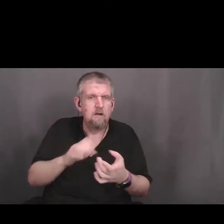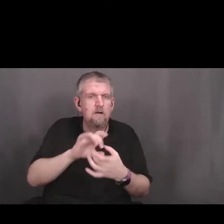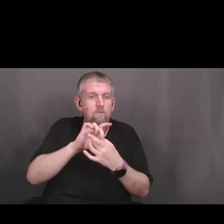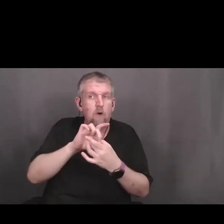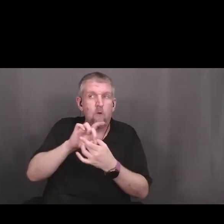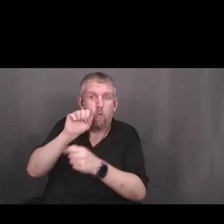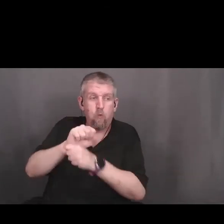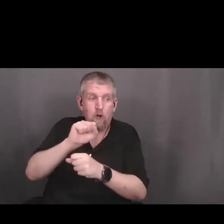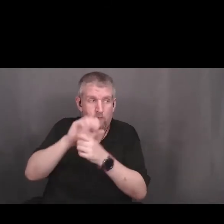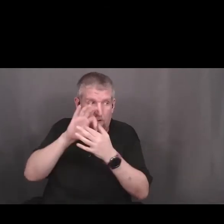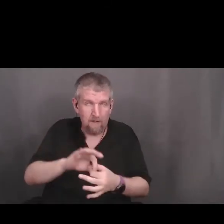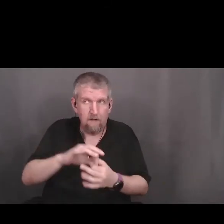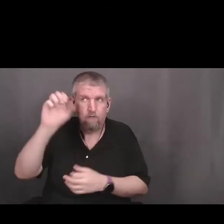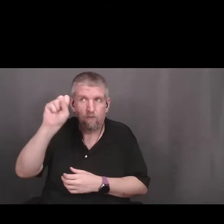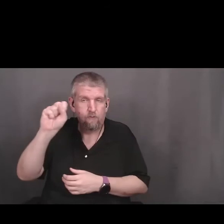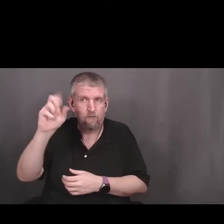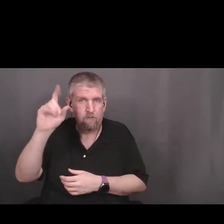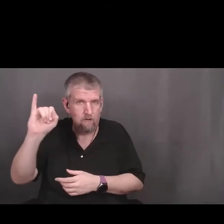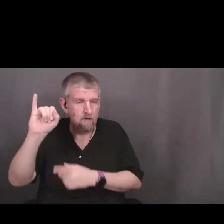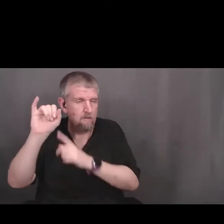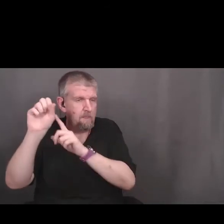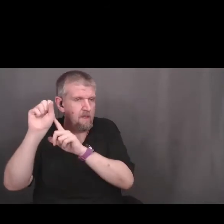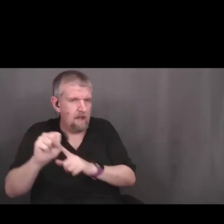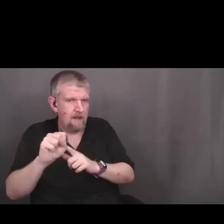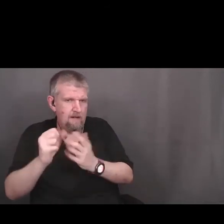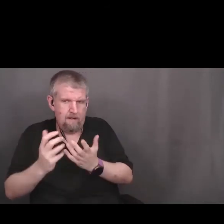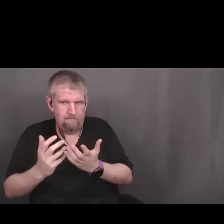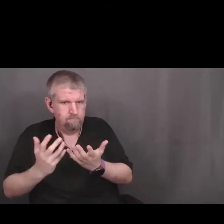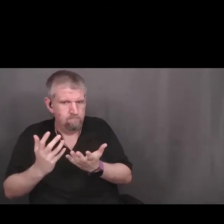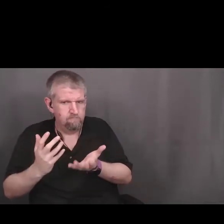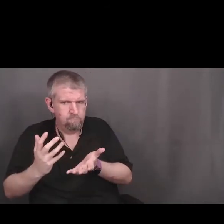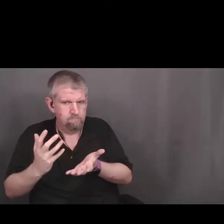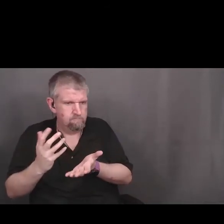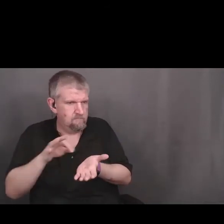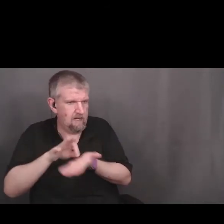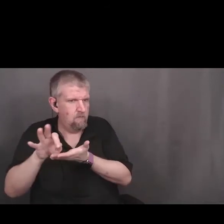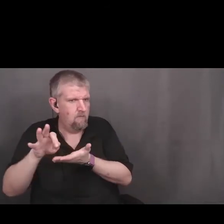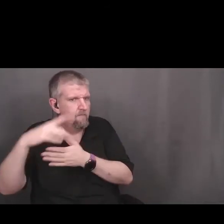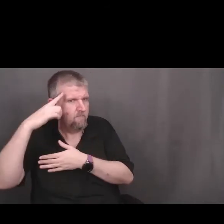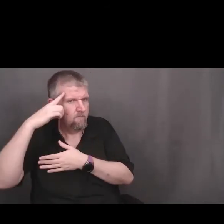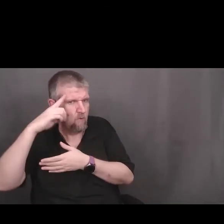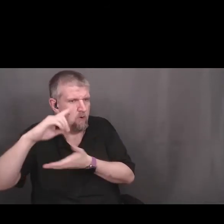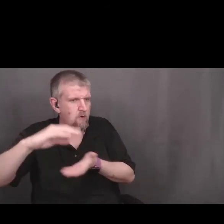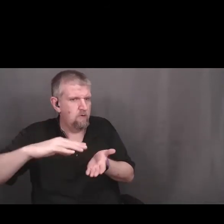and social security can count up to all of that expense as something that they won't charge you for